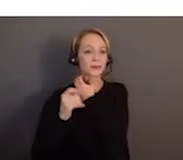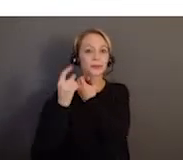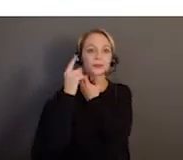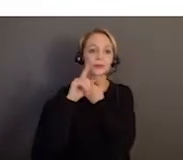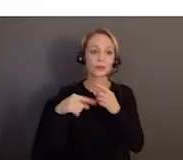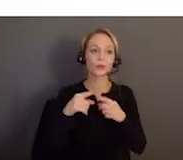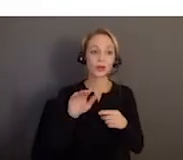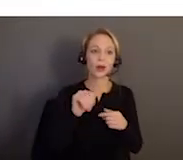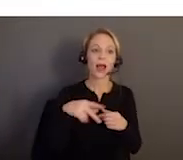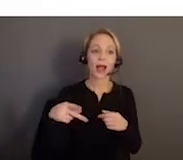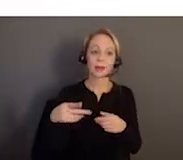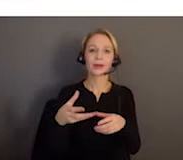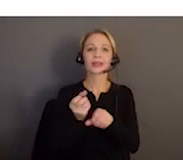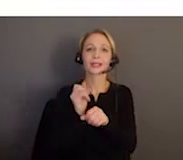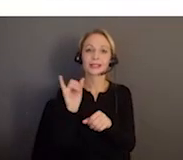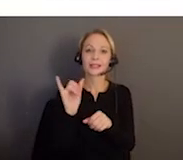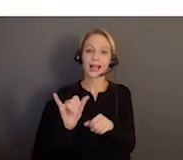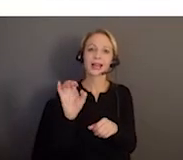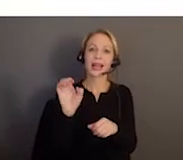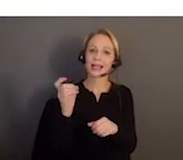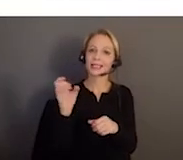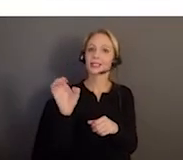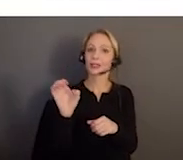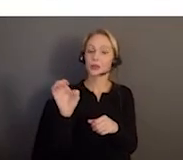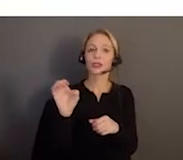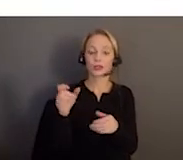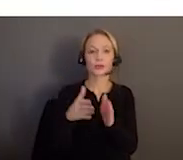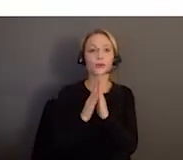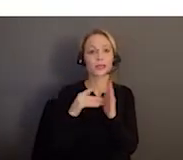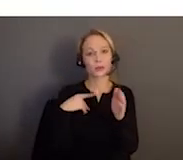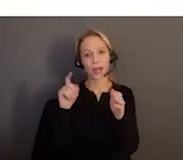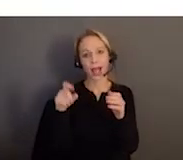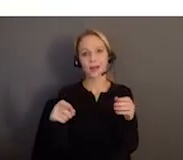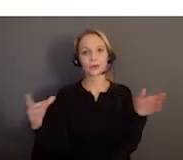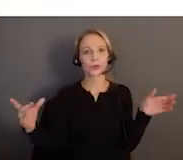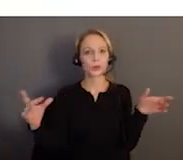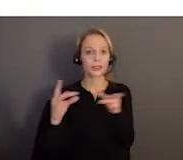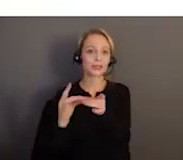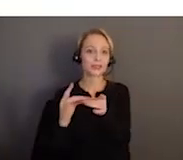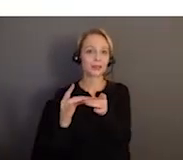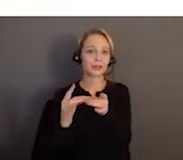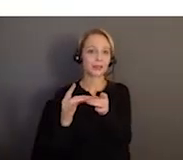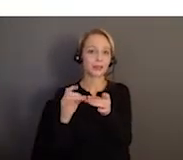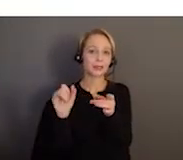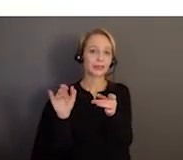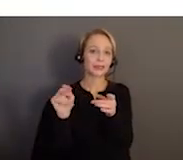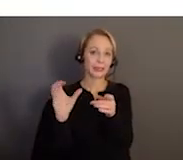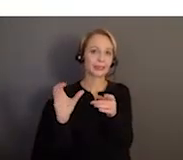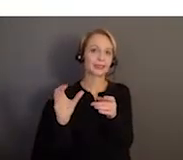NOW WHEN YOUR APP RECEIVES AN EXECUTION REQUEST WE NEED TO SYNC THAT -- ACTUALLY RUN THAT REQUEST.